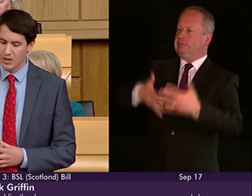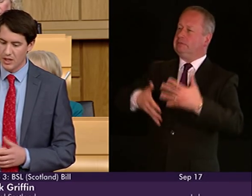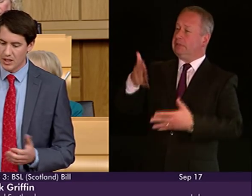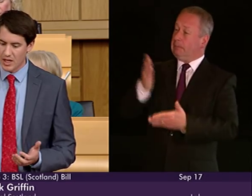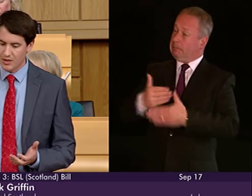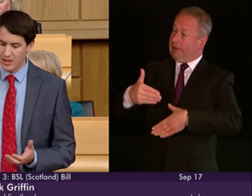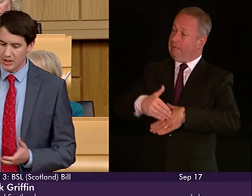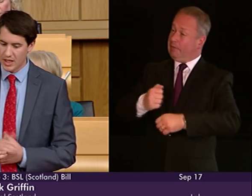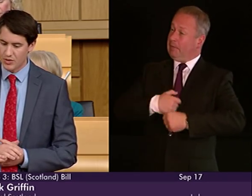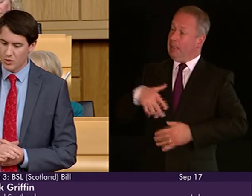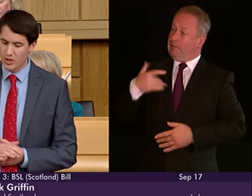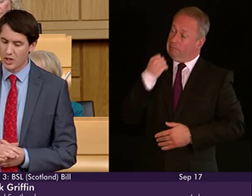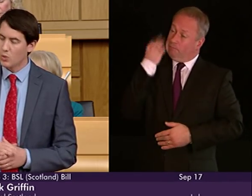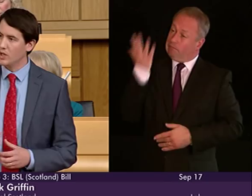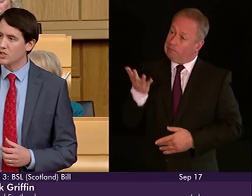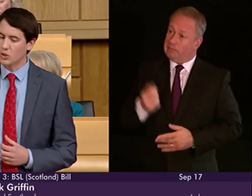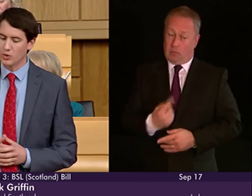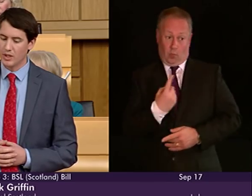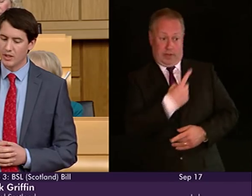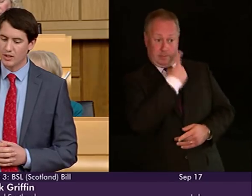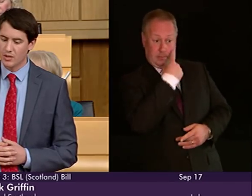their everyday lives. One witness told the